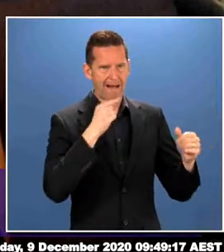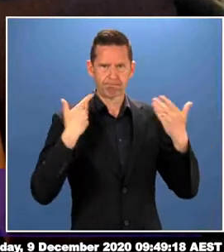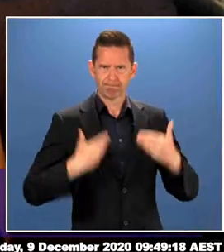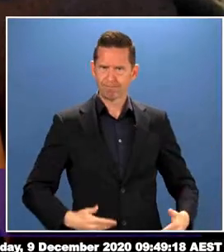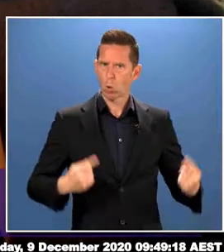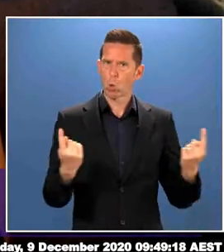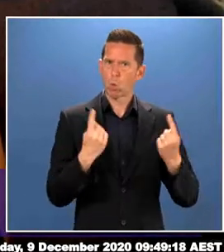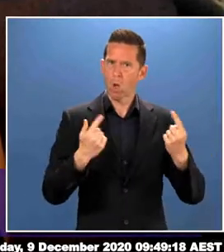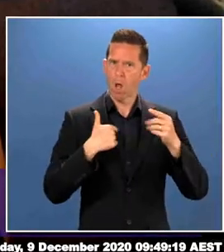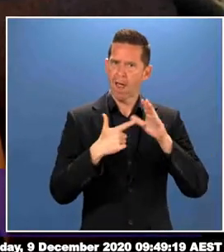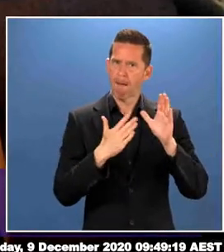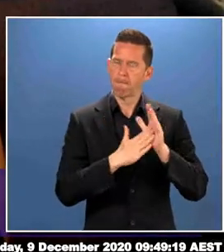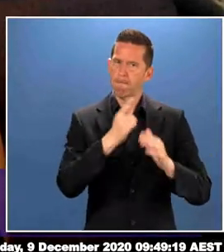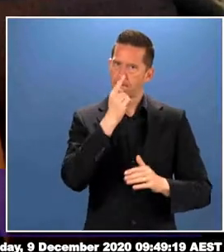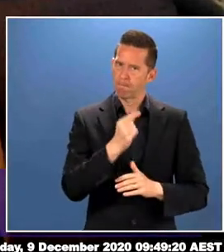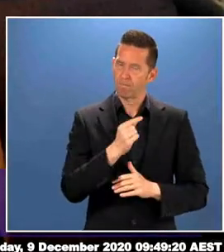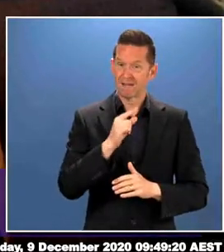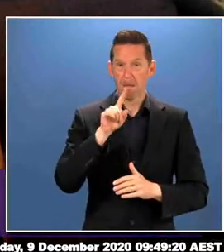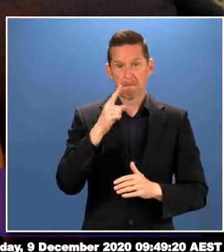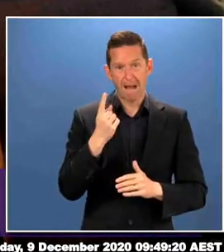they are, but unfortunately this wasn't always the case.